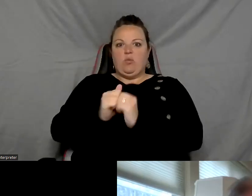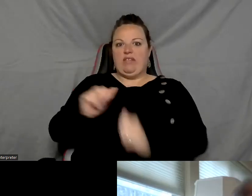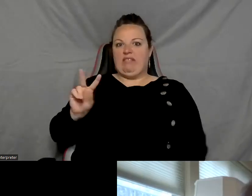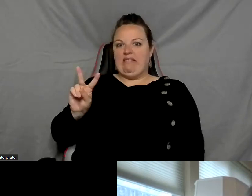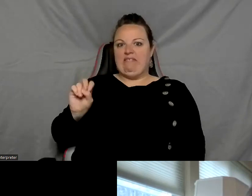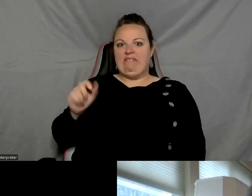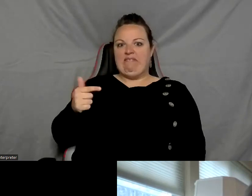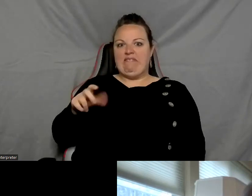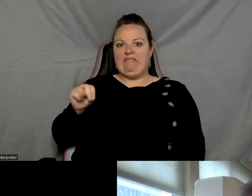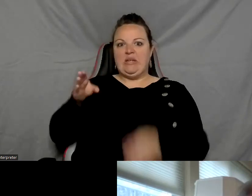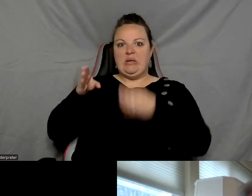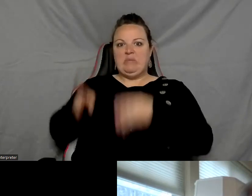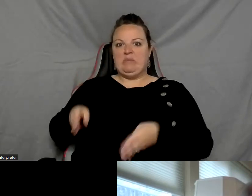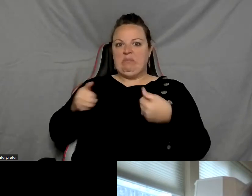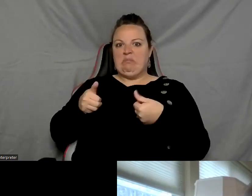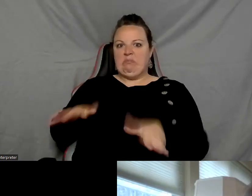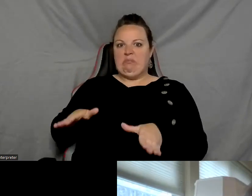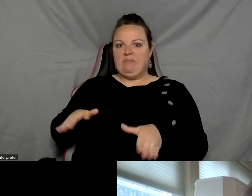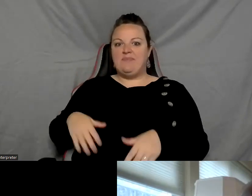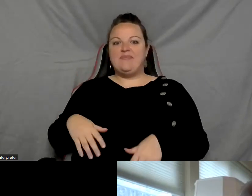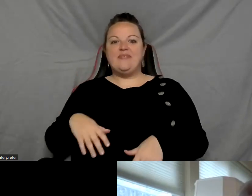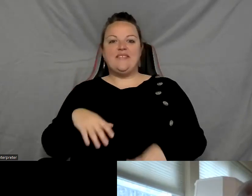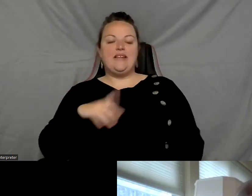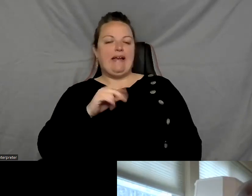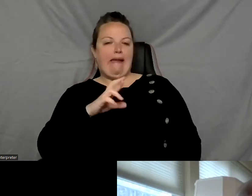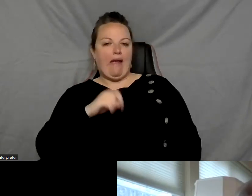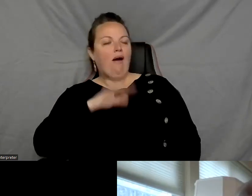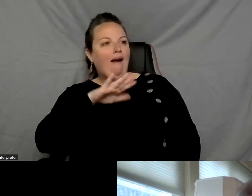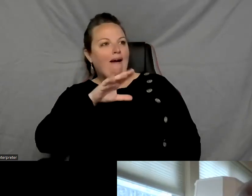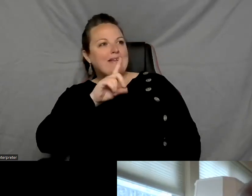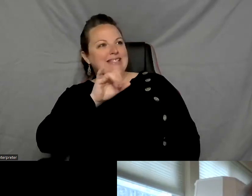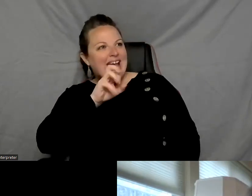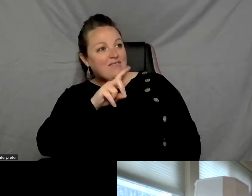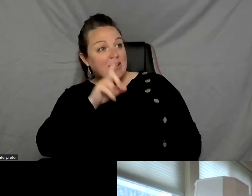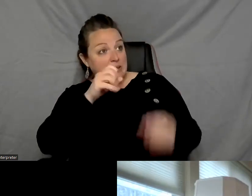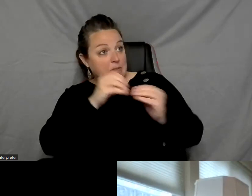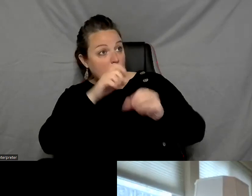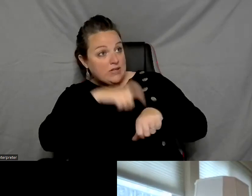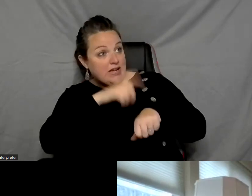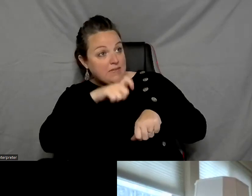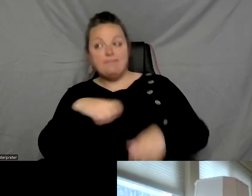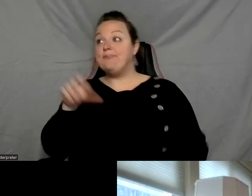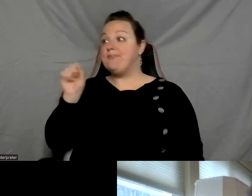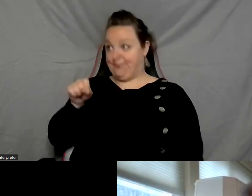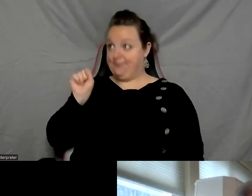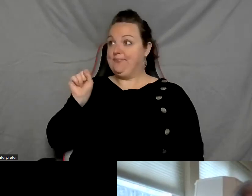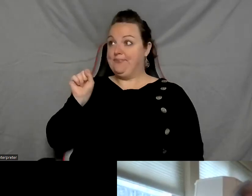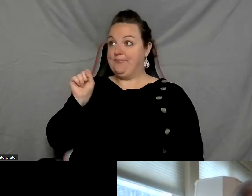David, did you need any more time? >> Yes.